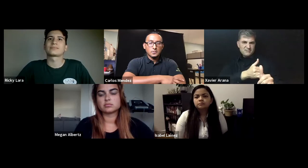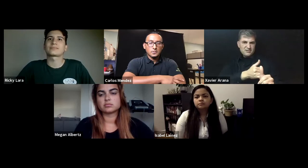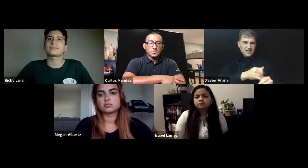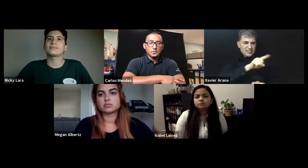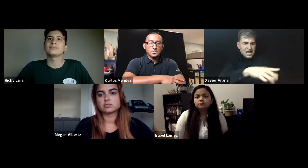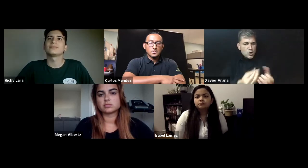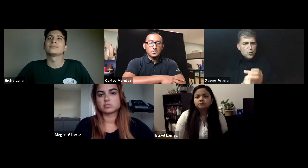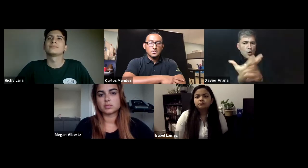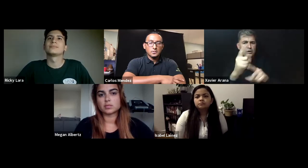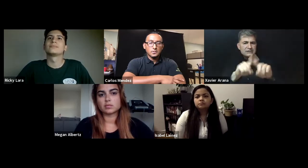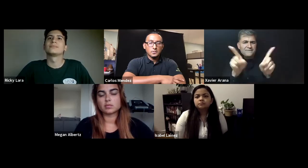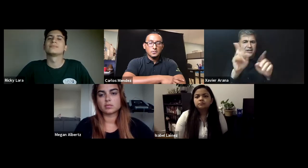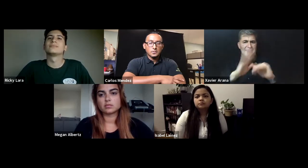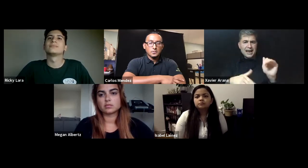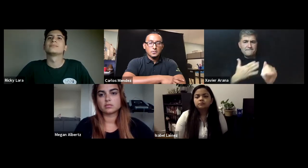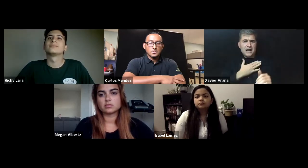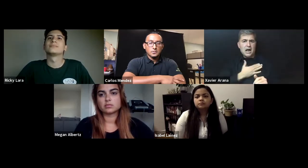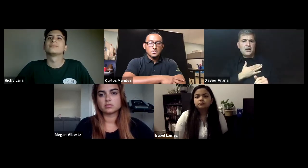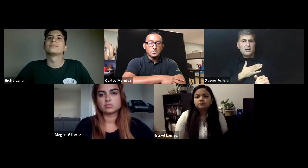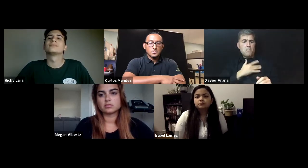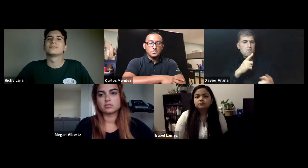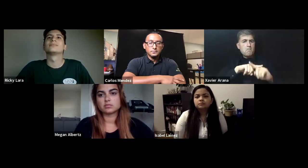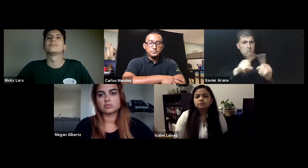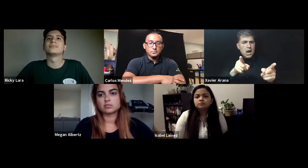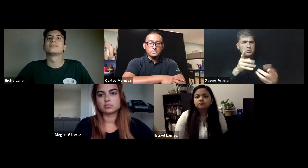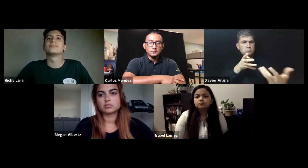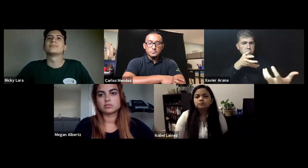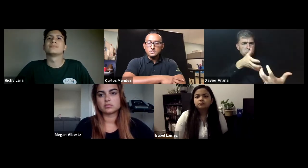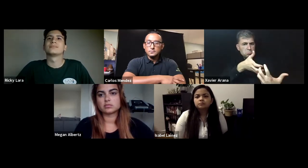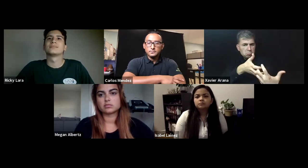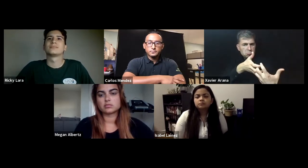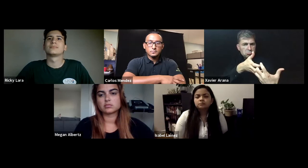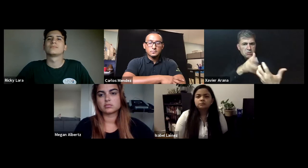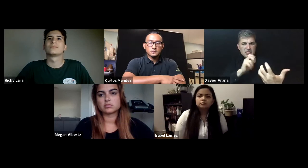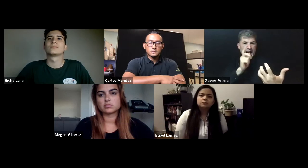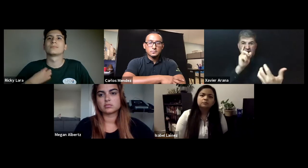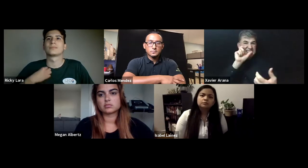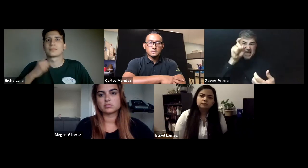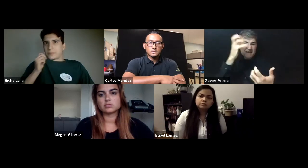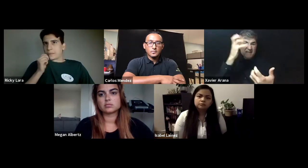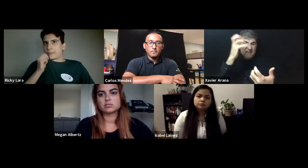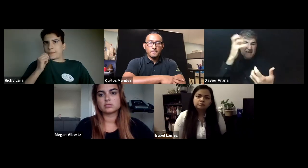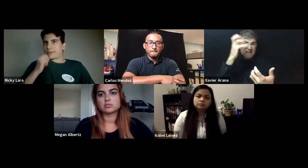You know, it's not the same, but we grow up differently, but we could still make a connection.